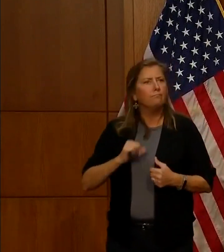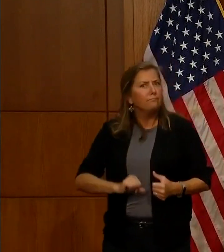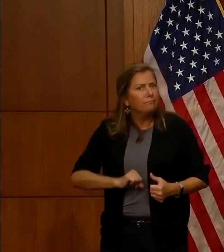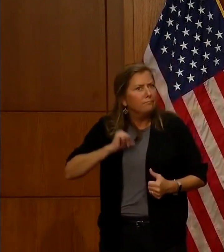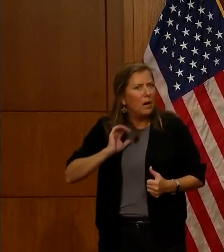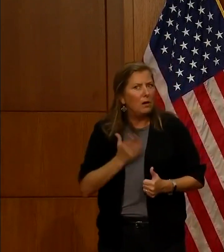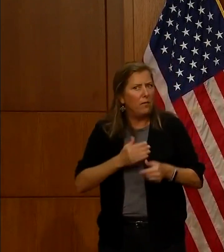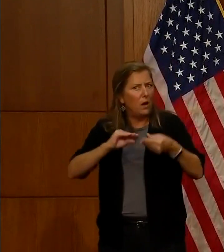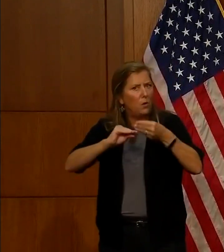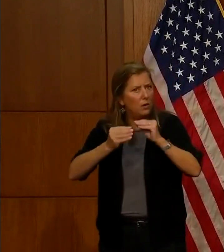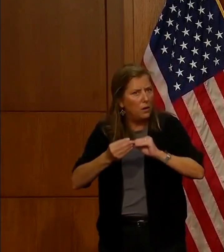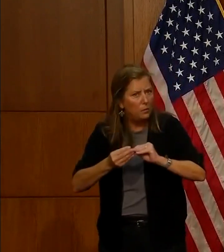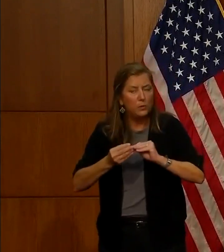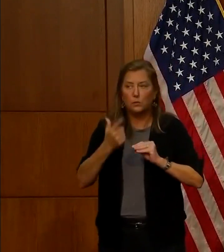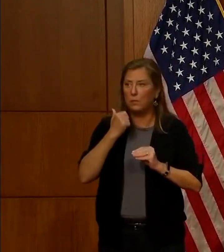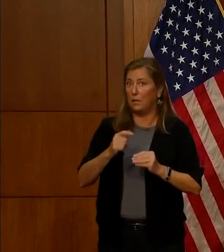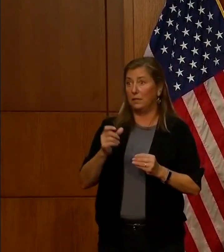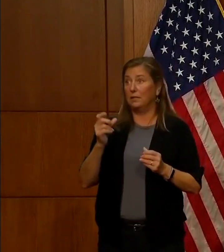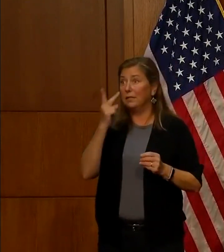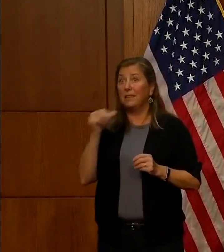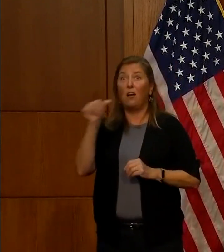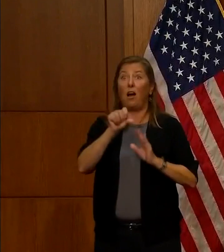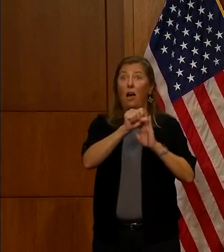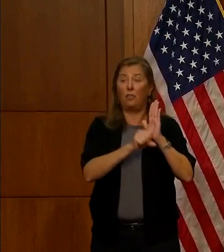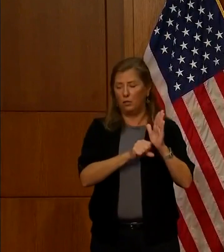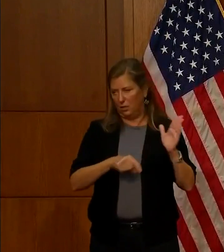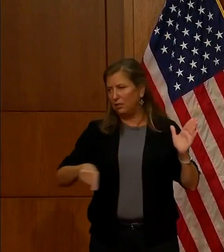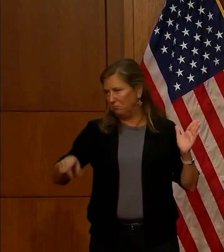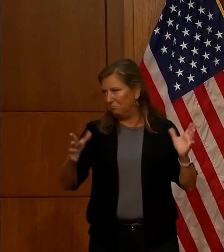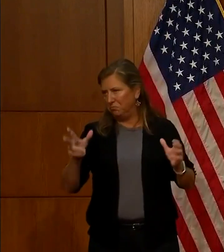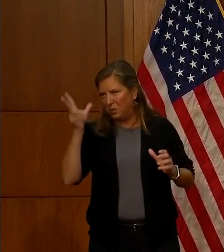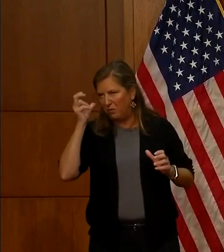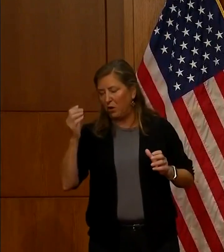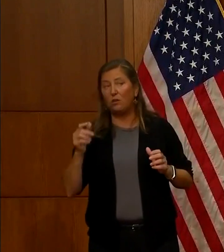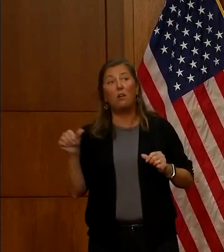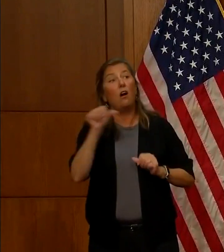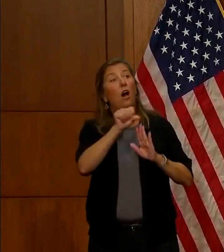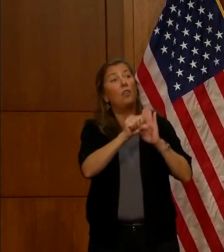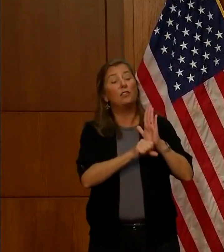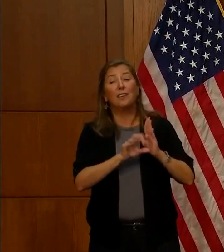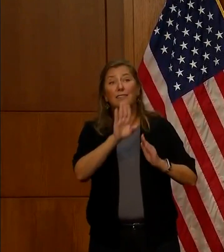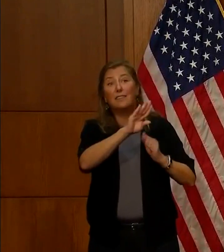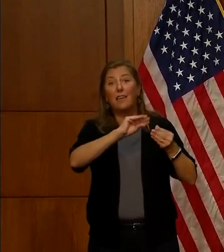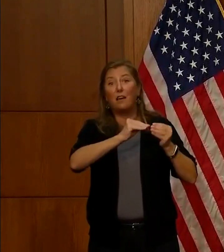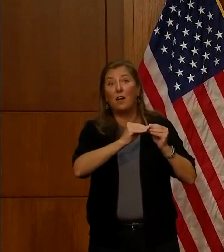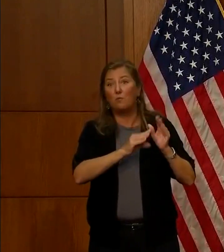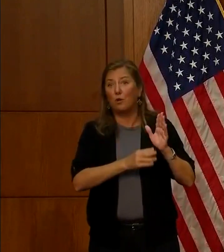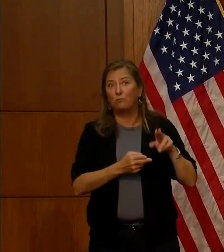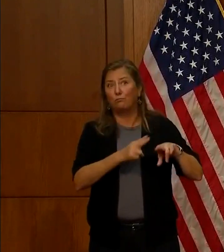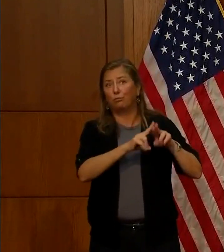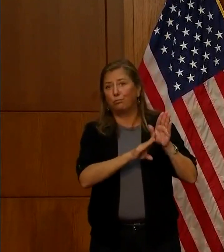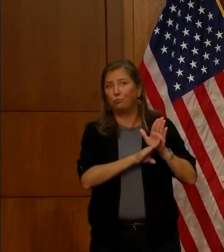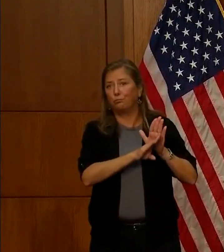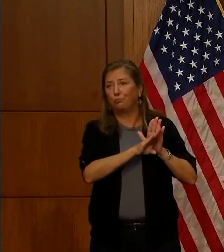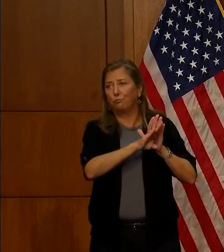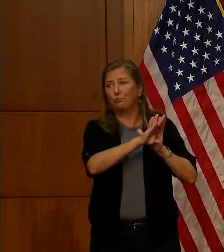EACH COMMUNITY. I AM ESPECIALLY PROUD OF VIRGINIA'S NUMBERS AS WORSE IN MANY OTHER STATES AS